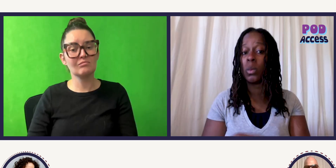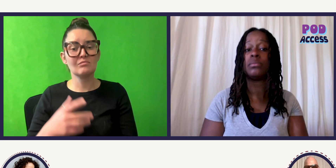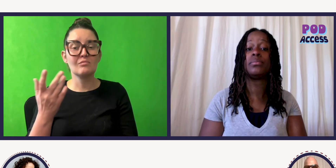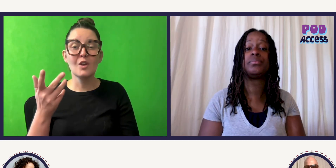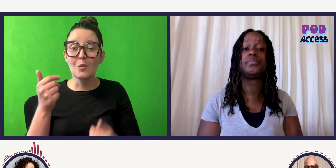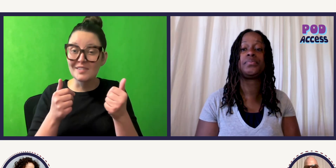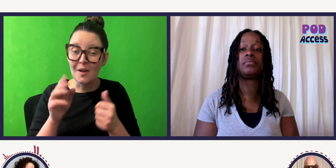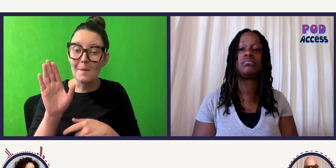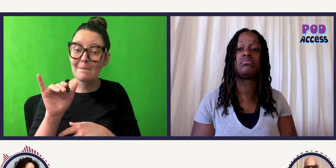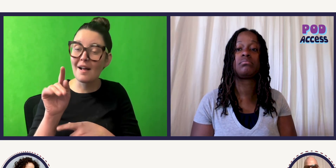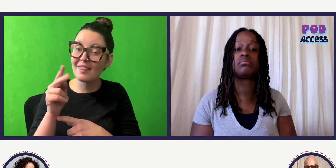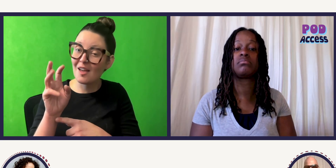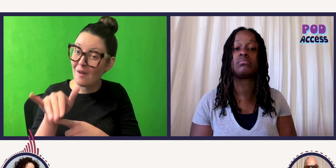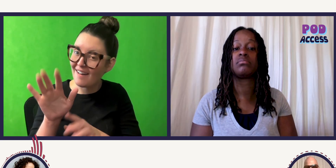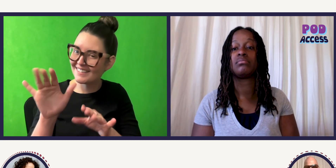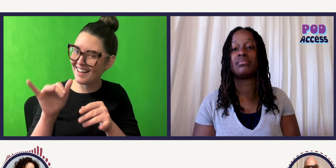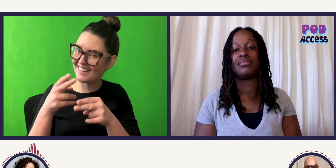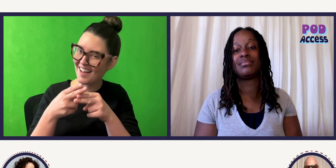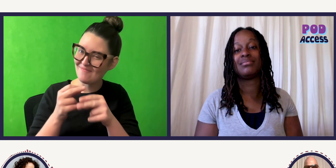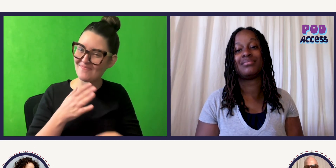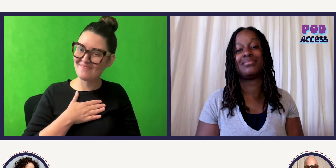Which, by the way, is the name of my podcast!